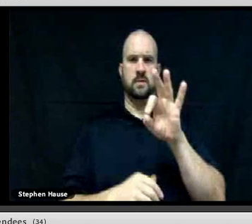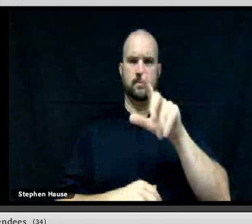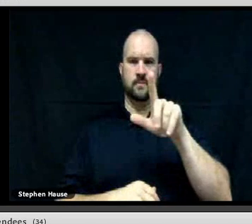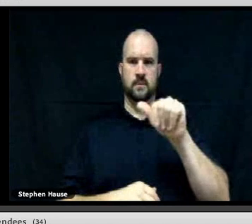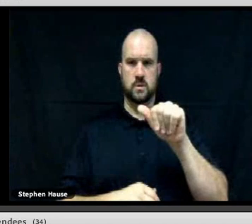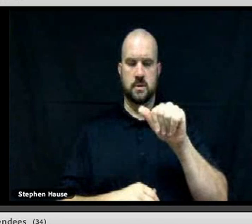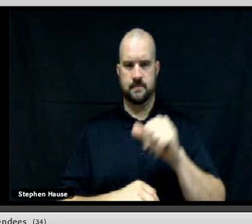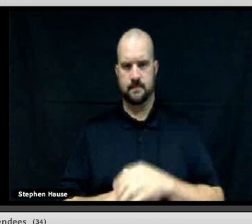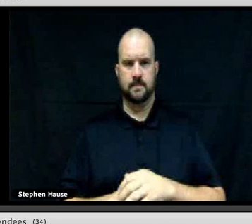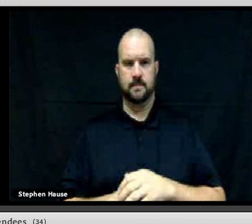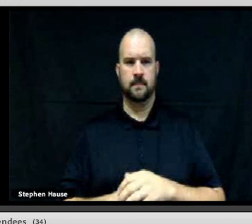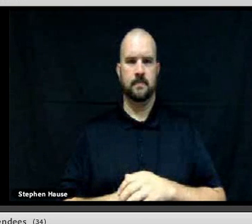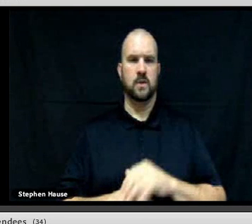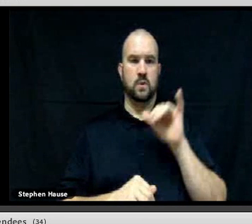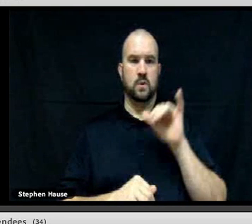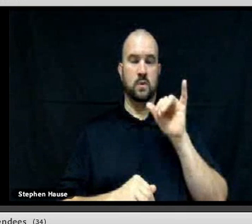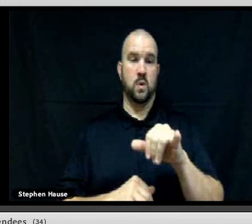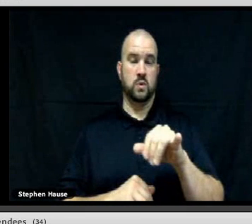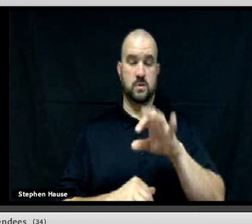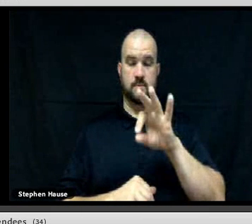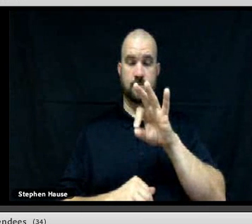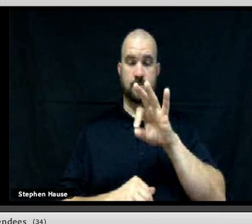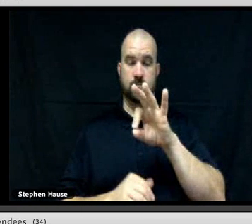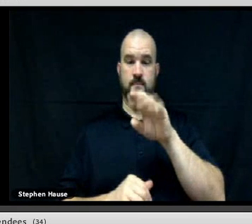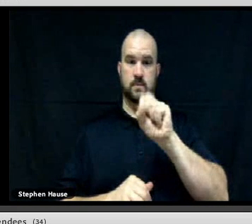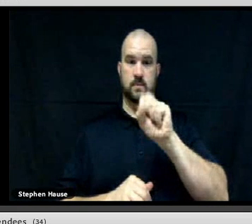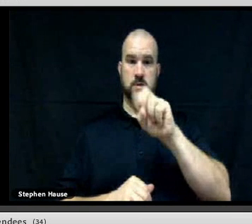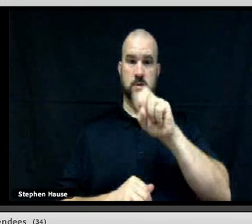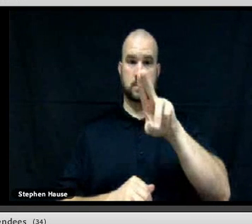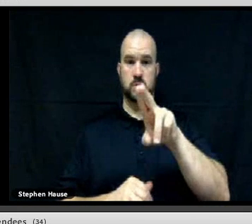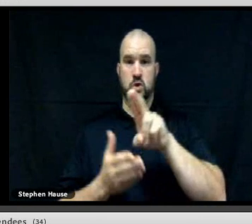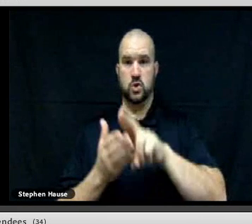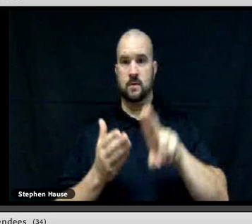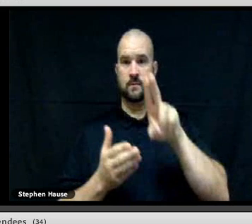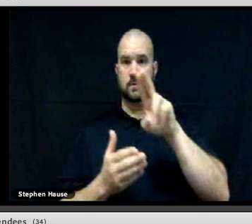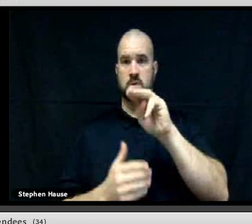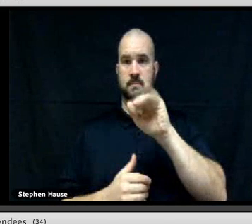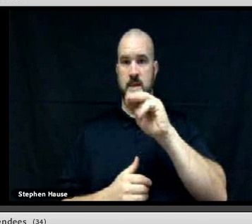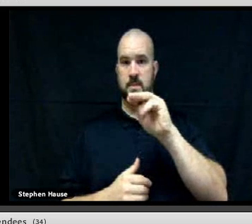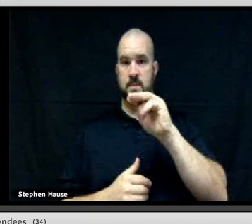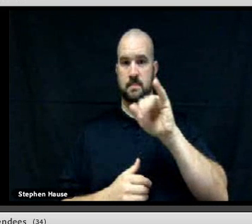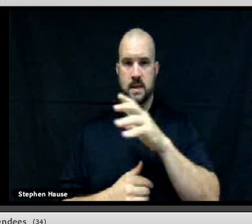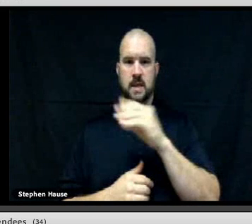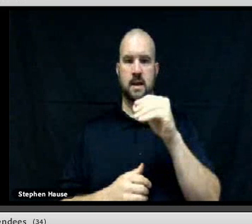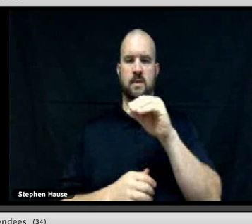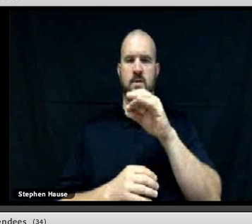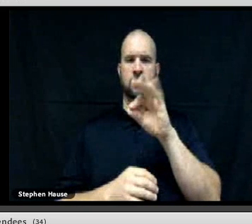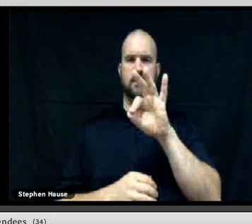Those are Florida State University, the University of Miami, and Florida International University, um, we're --